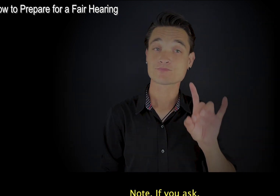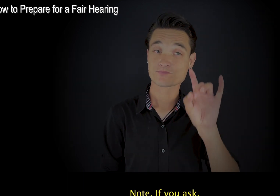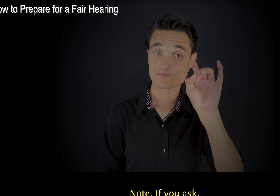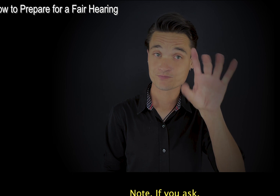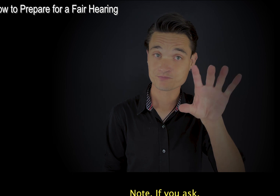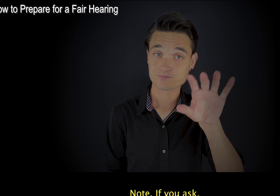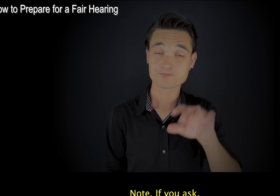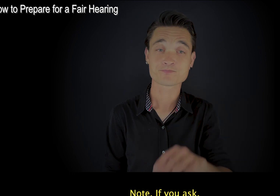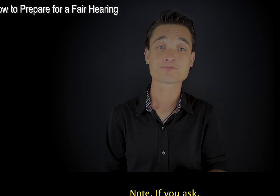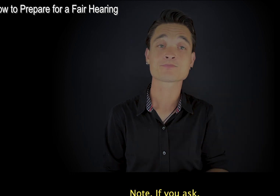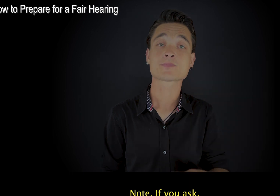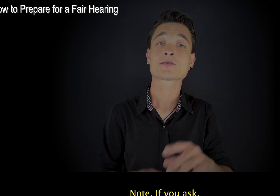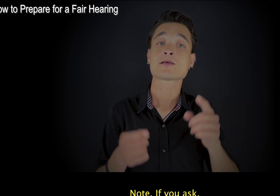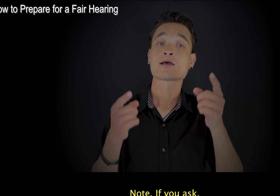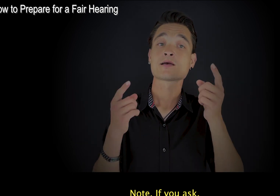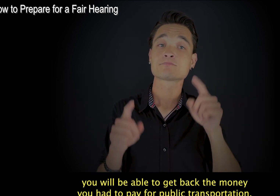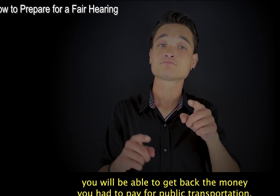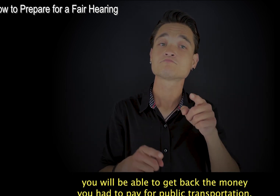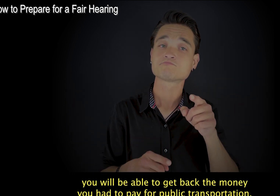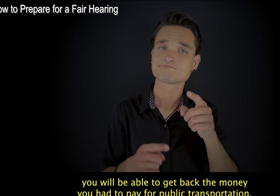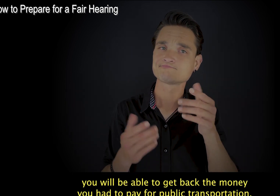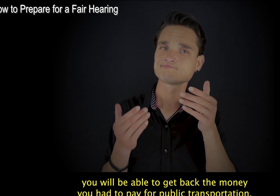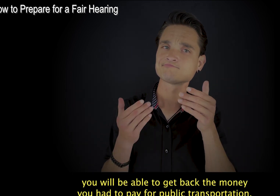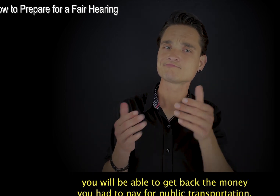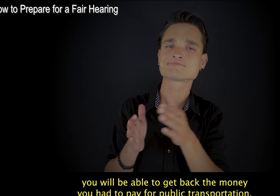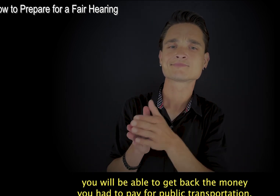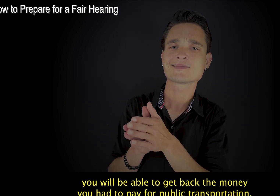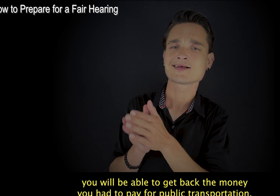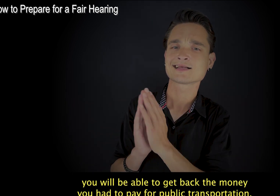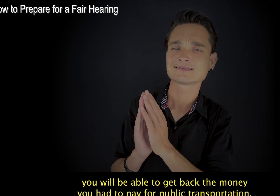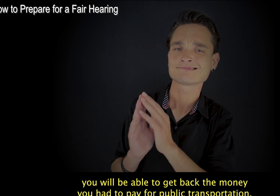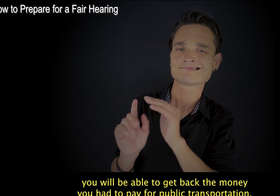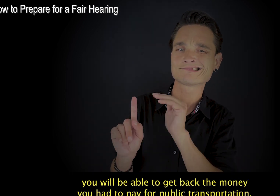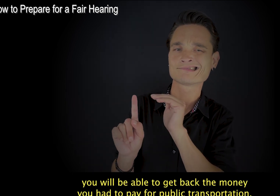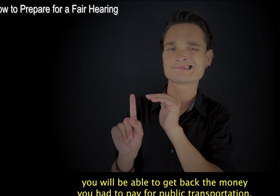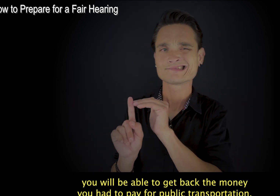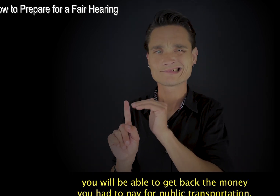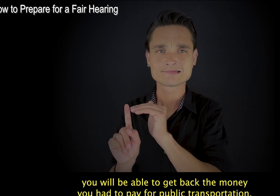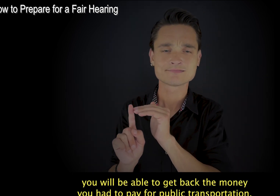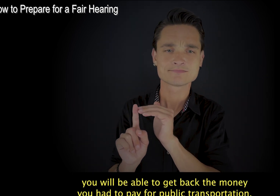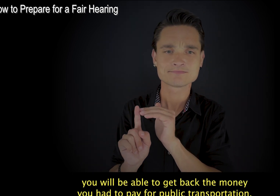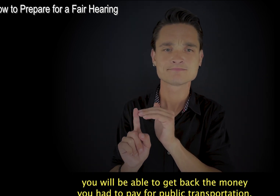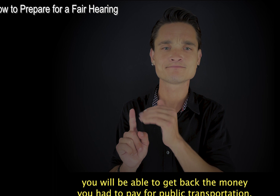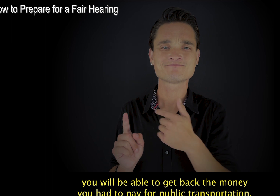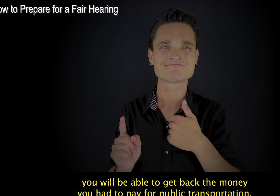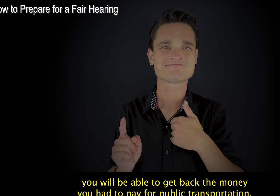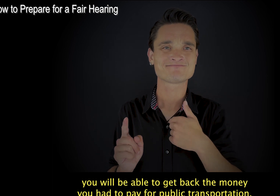Note, If you ask, you will be able to get back the money you had to pay for public transportation,